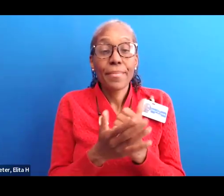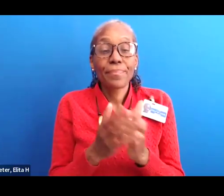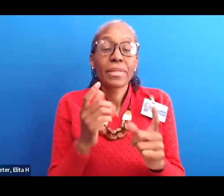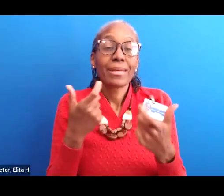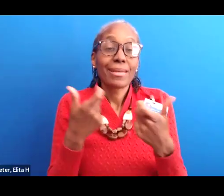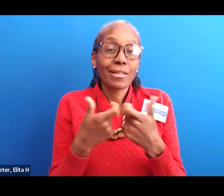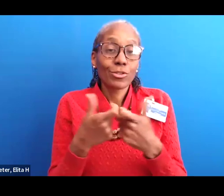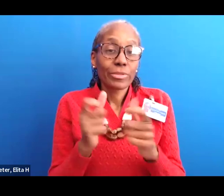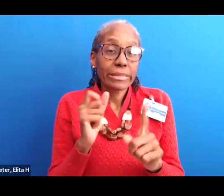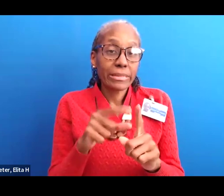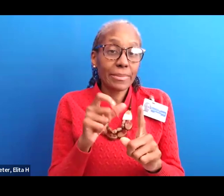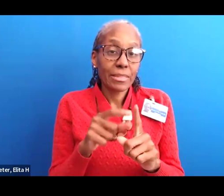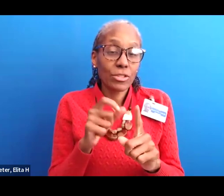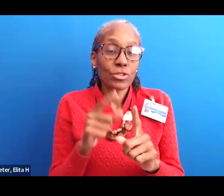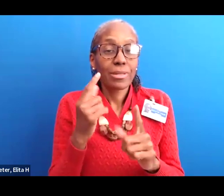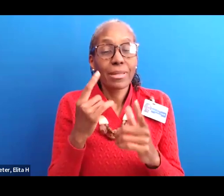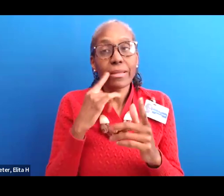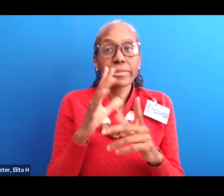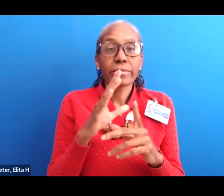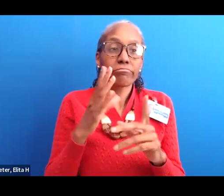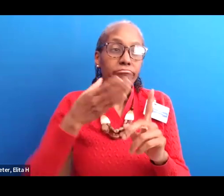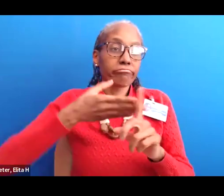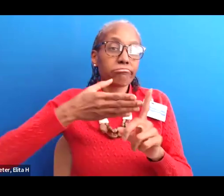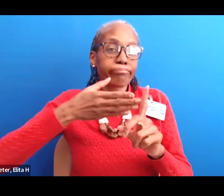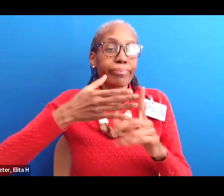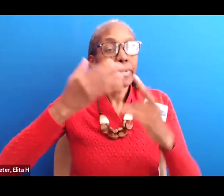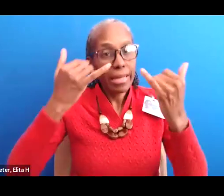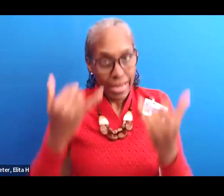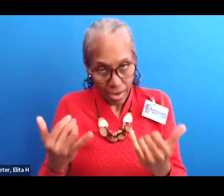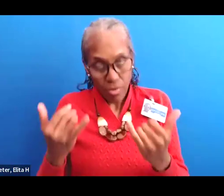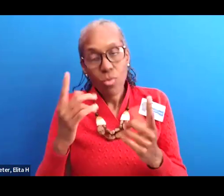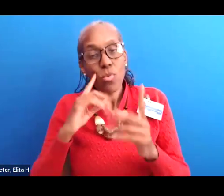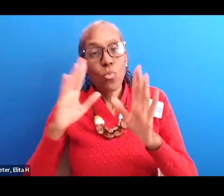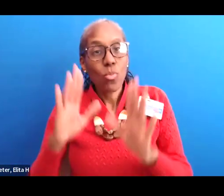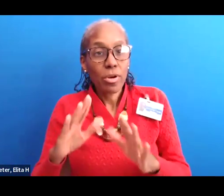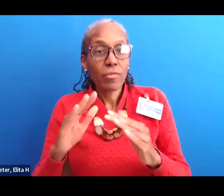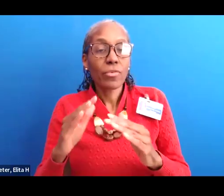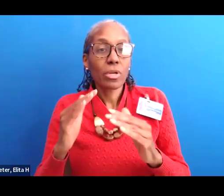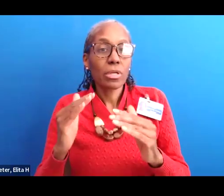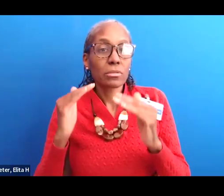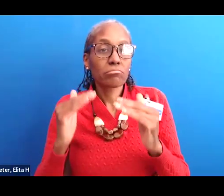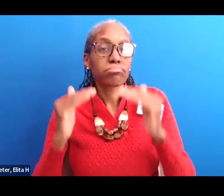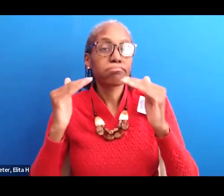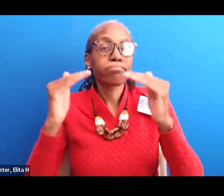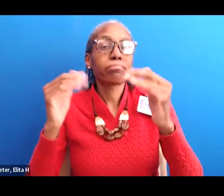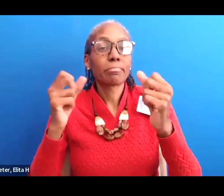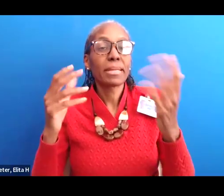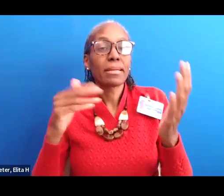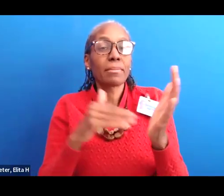stimulation is the thing right now, which is quite wonderful. It's really advanced a lot of medical treatments in a huge